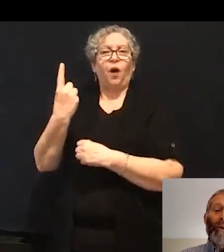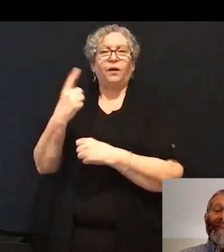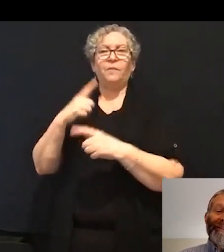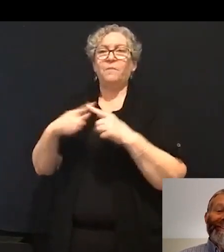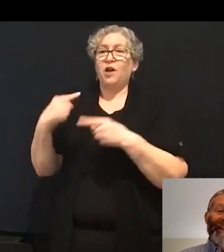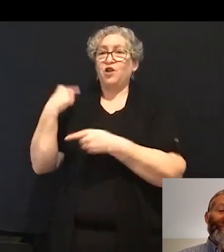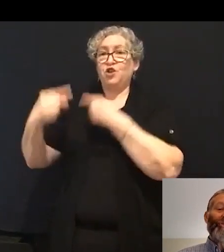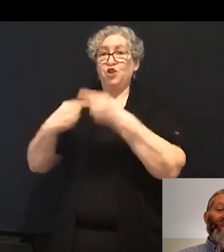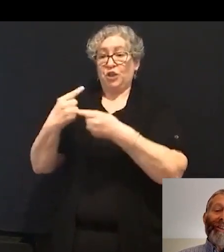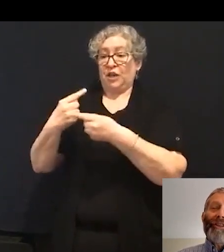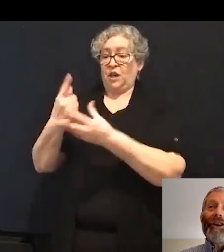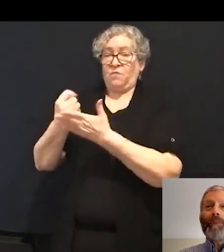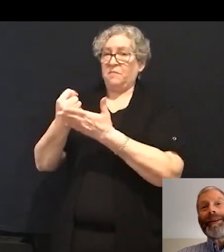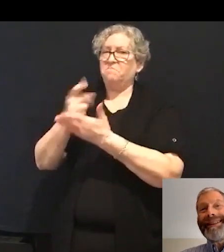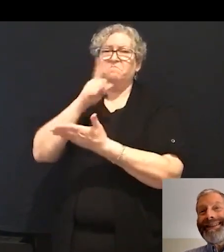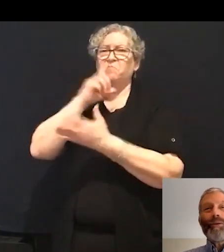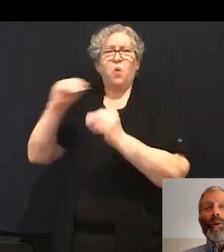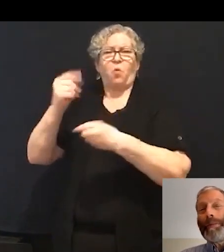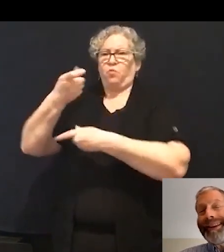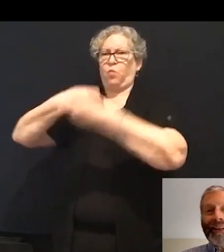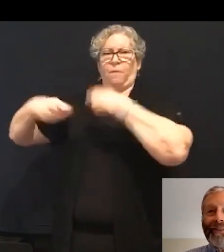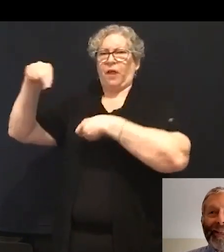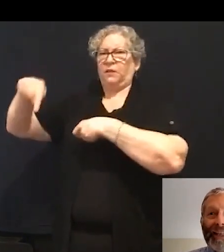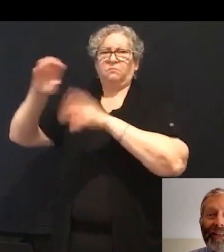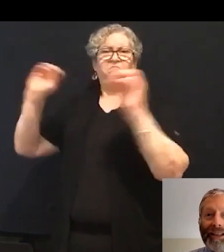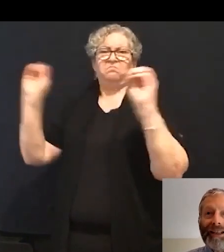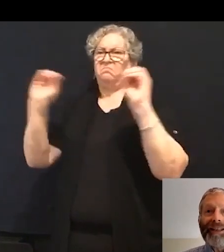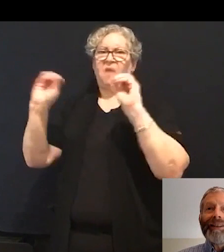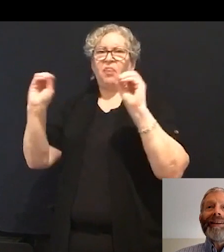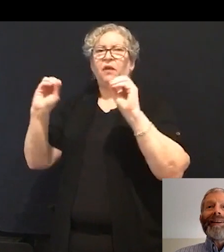Well, in this case, gene therapy isn't replacing anything.